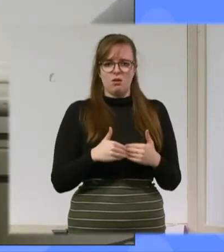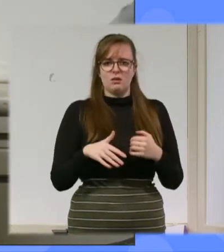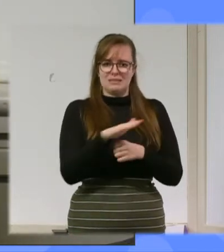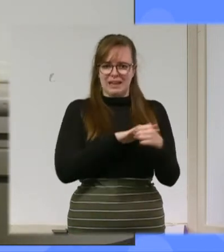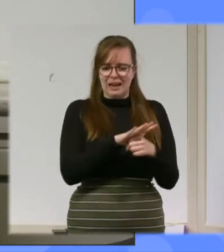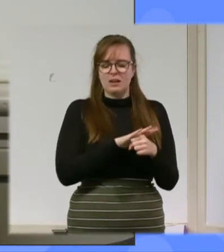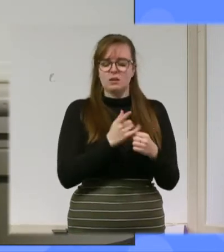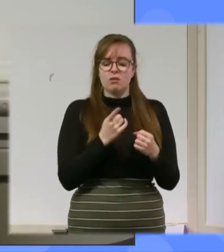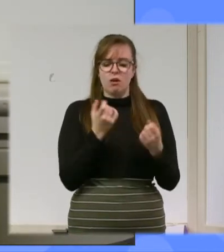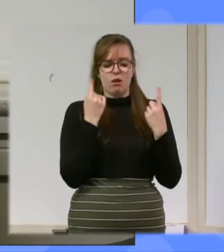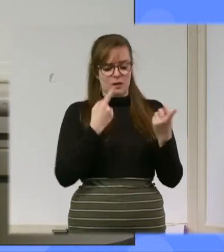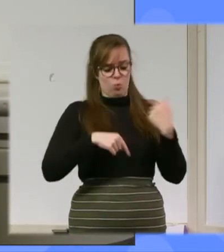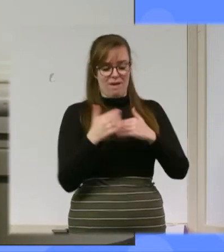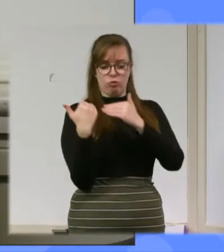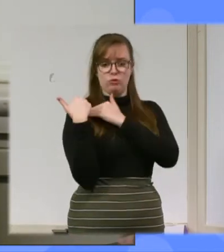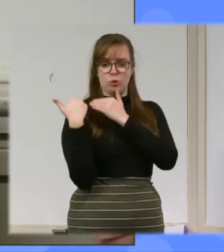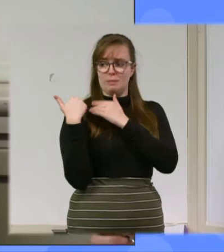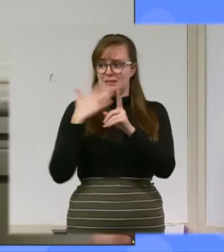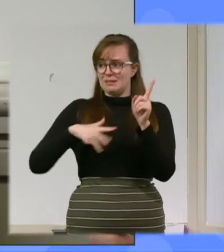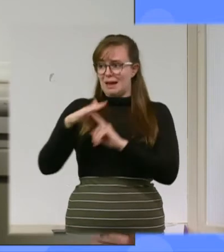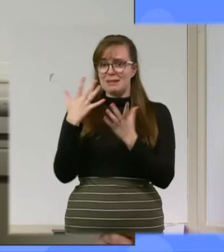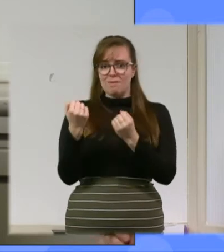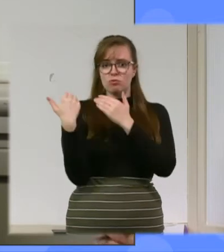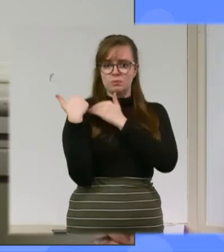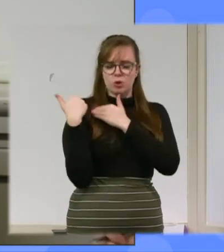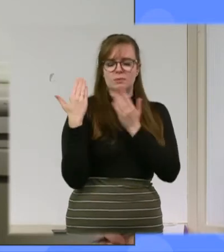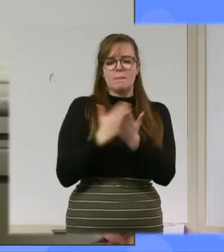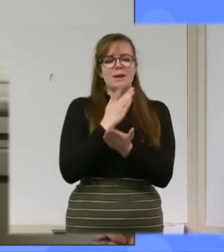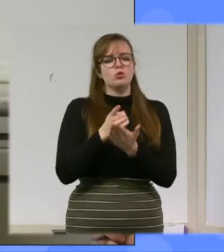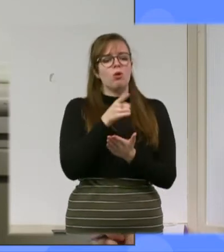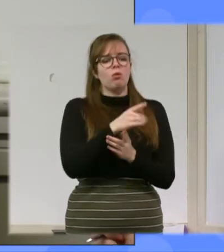we've got a duty as a society to give people dignity in all the age and that